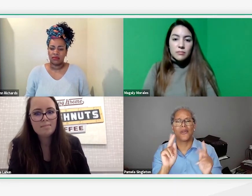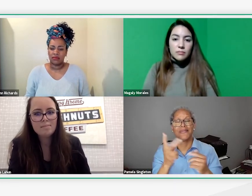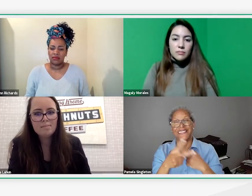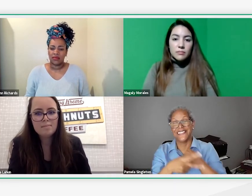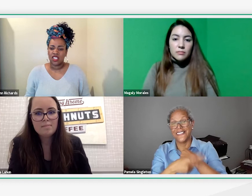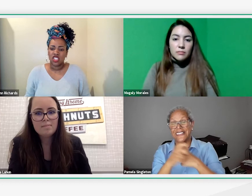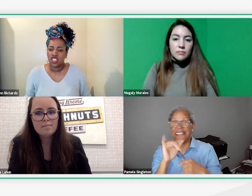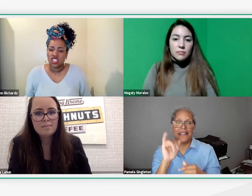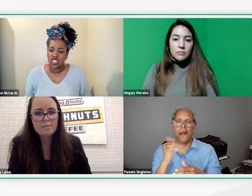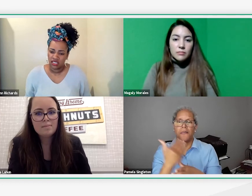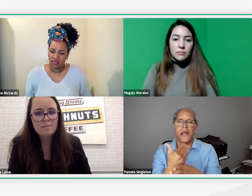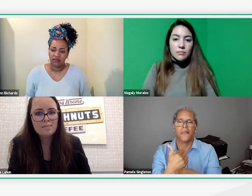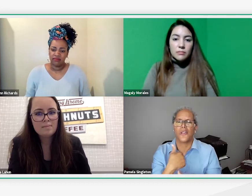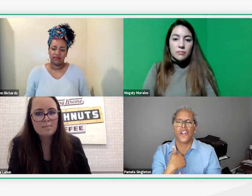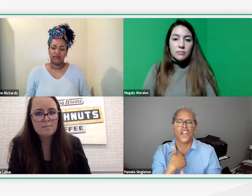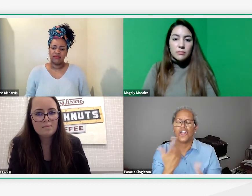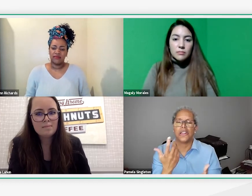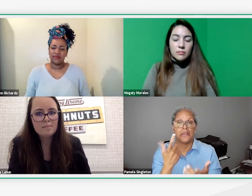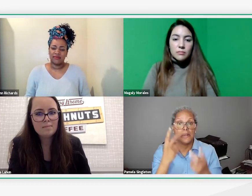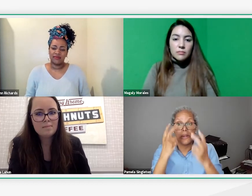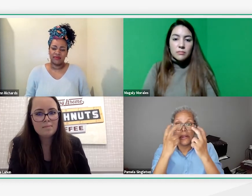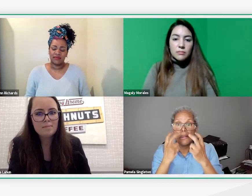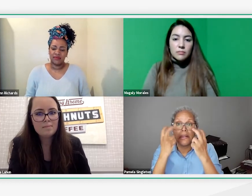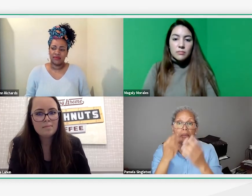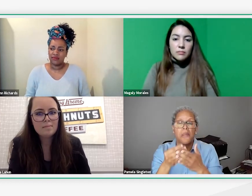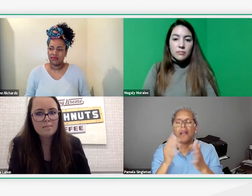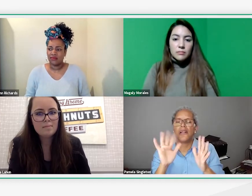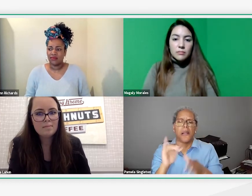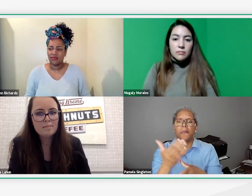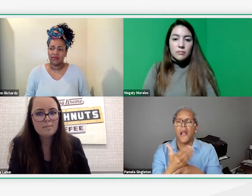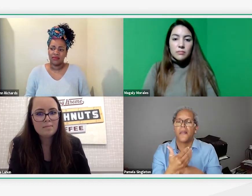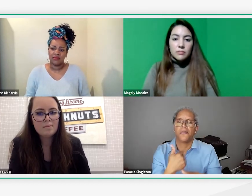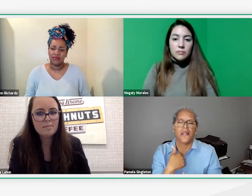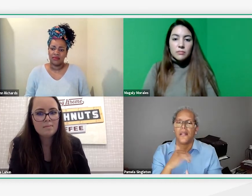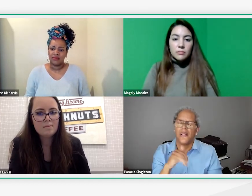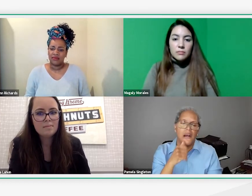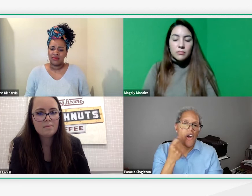I don't know why people are stealing other people's identities. It's really